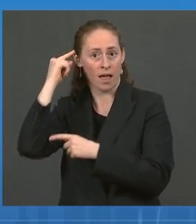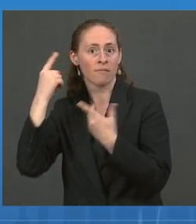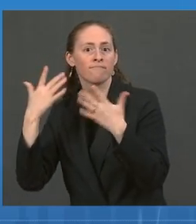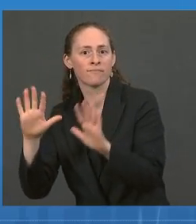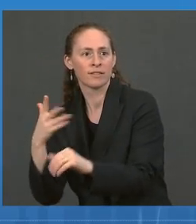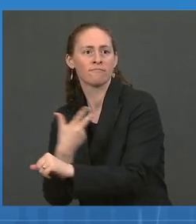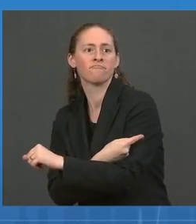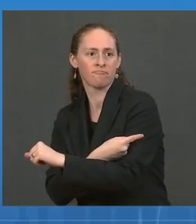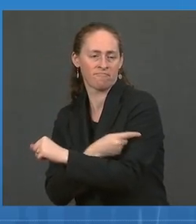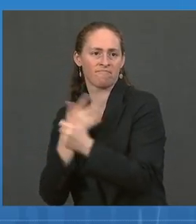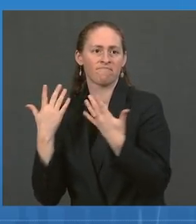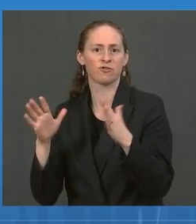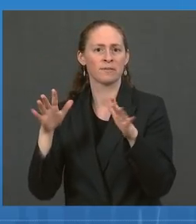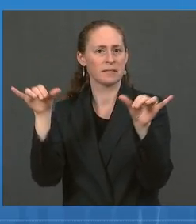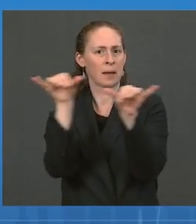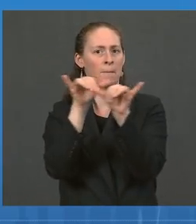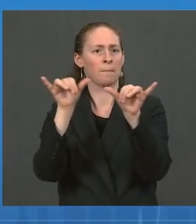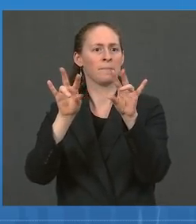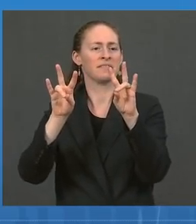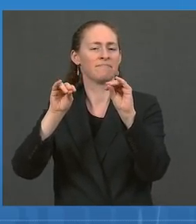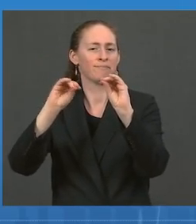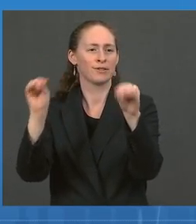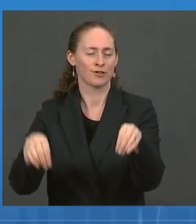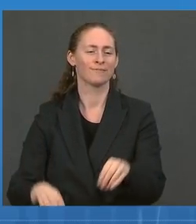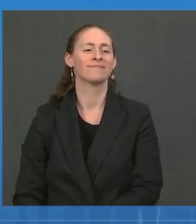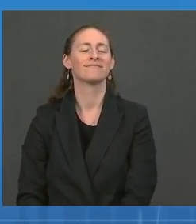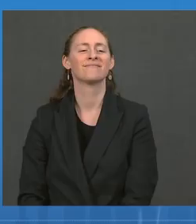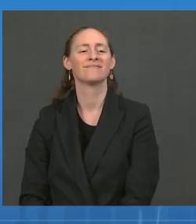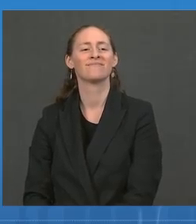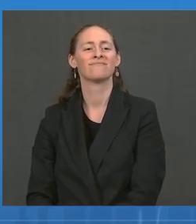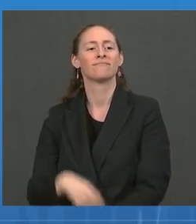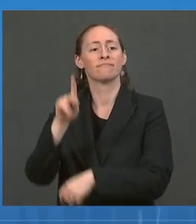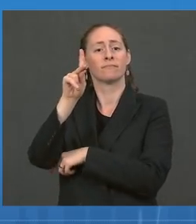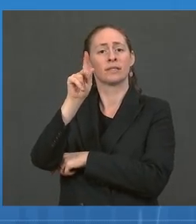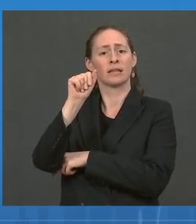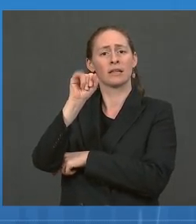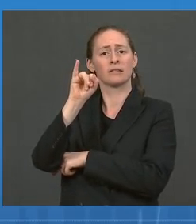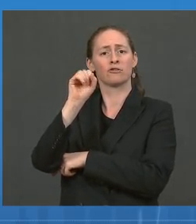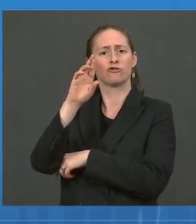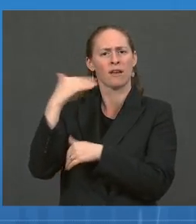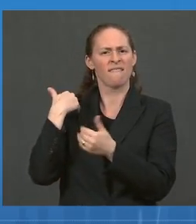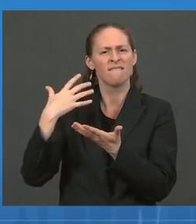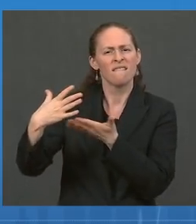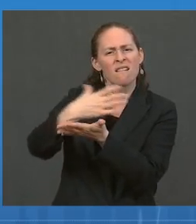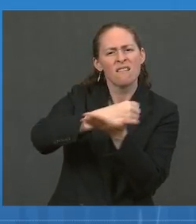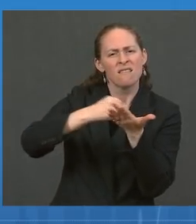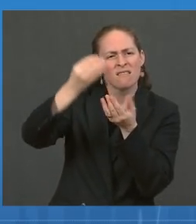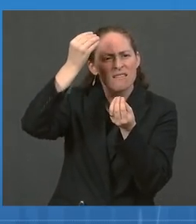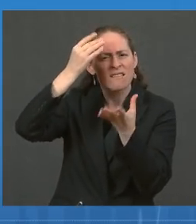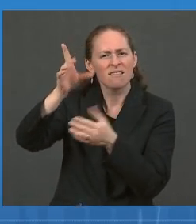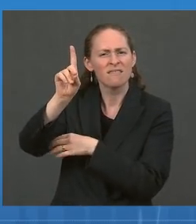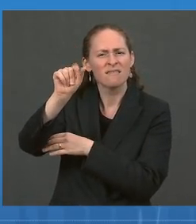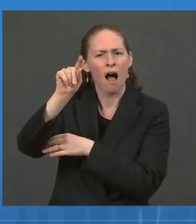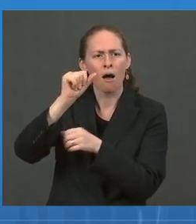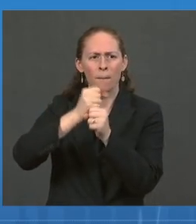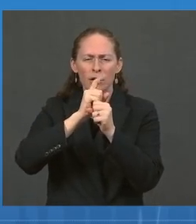The Kaiser data clearly show that our relentless focus on advancing equity and ensuring our response reaches